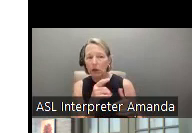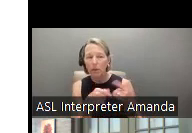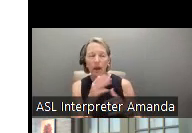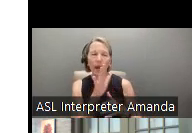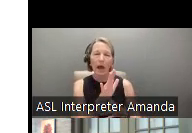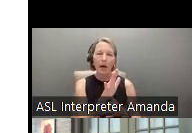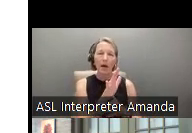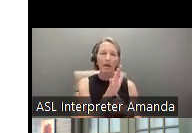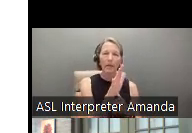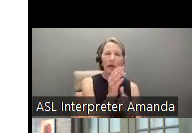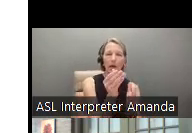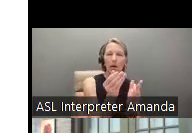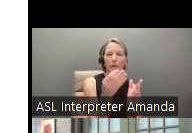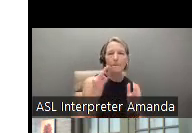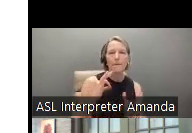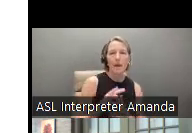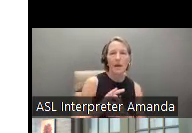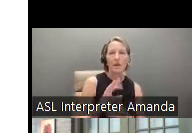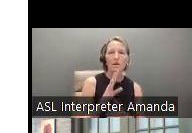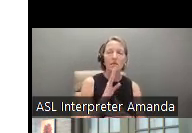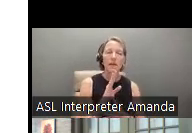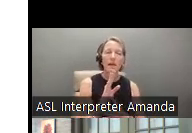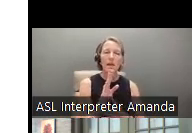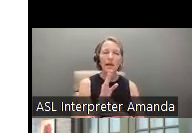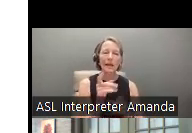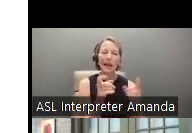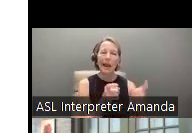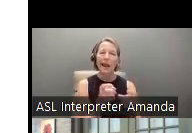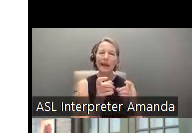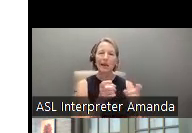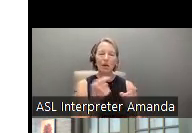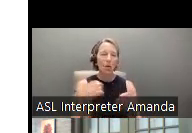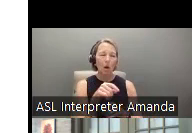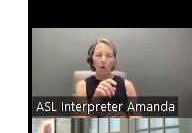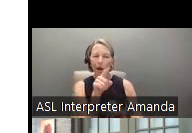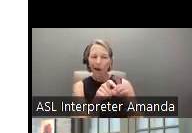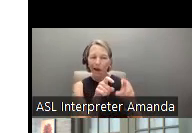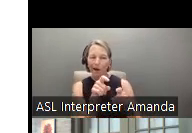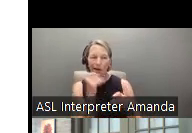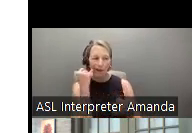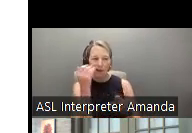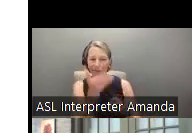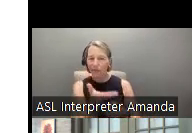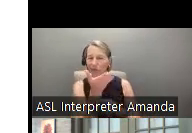benefits are being uh being handled we want to find out if they are getting spending money